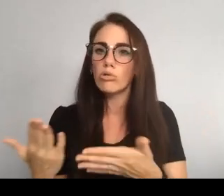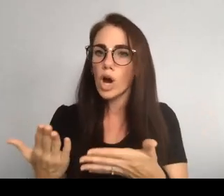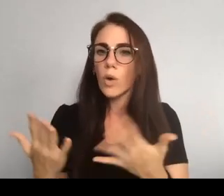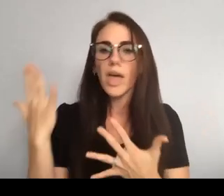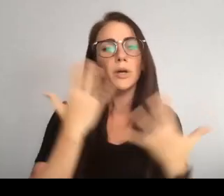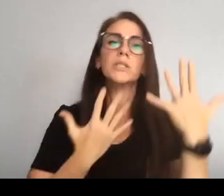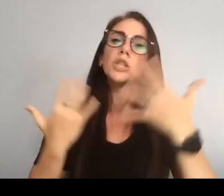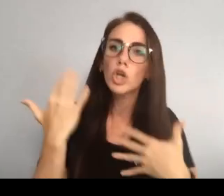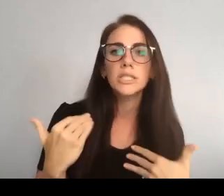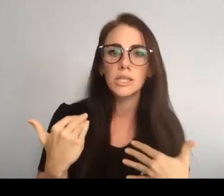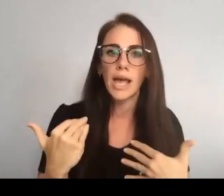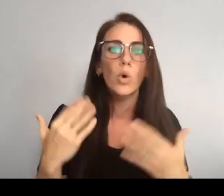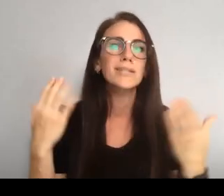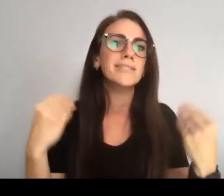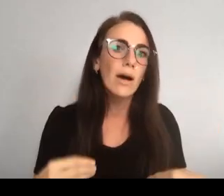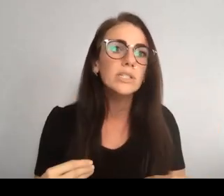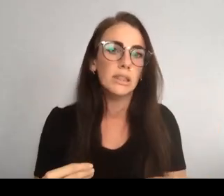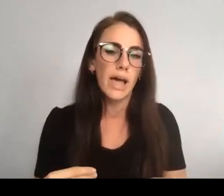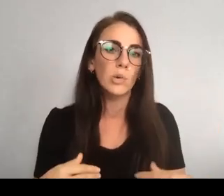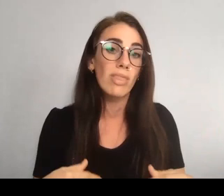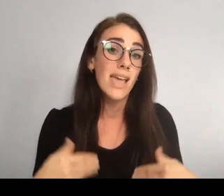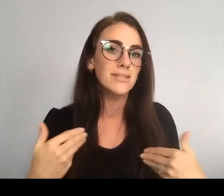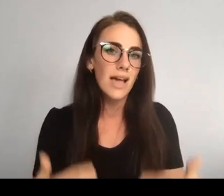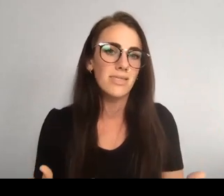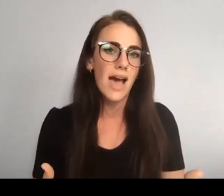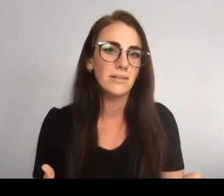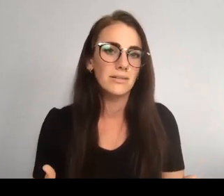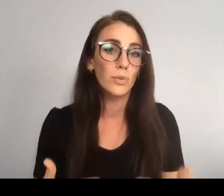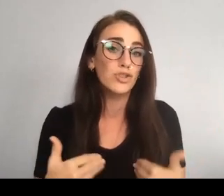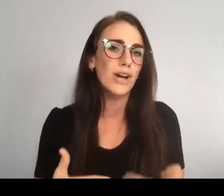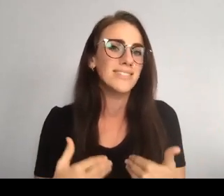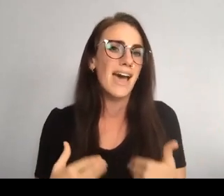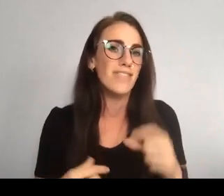know what that person looked like or sounded like when they said that, We just have that